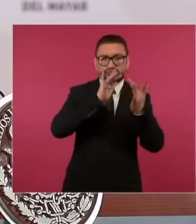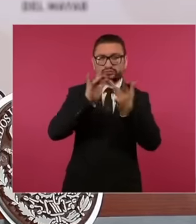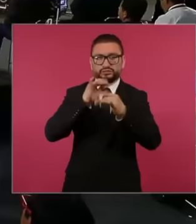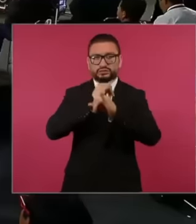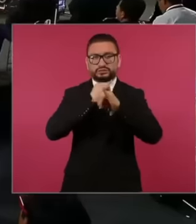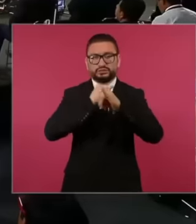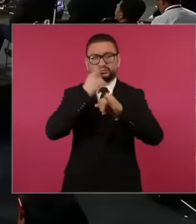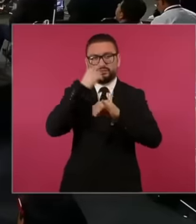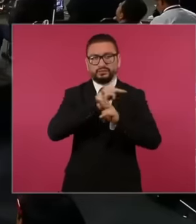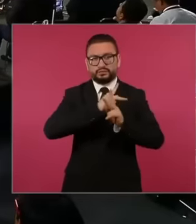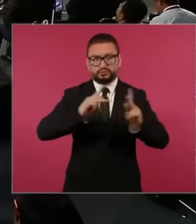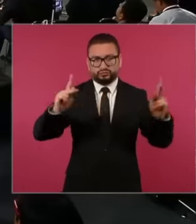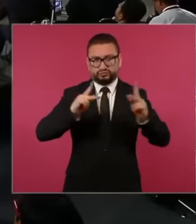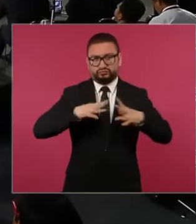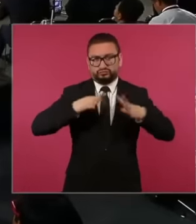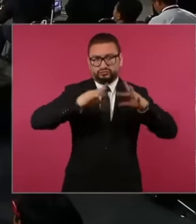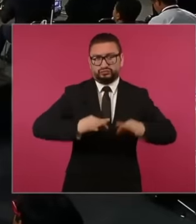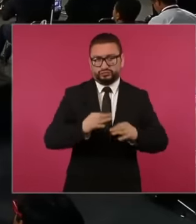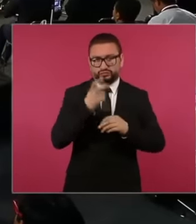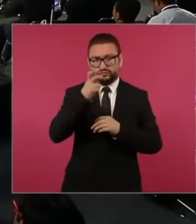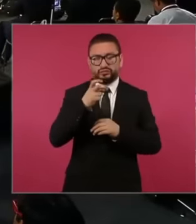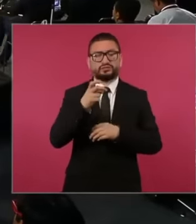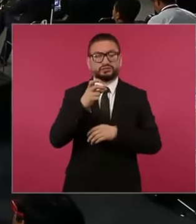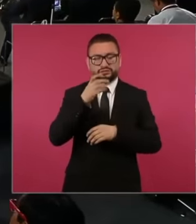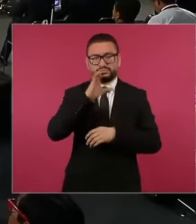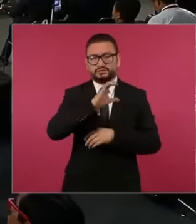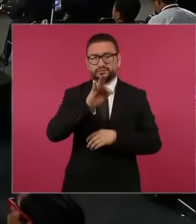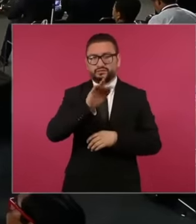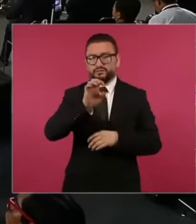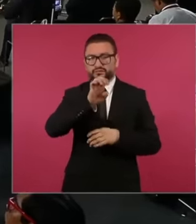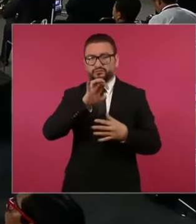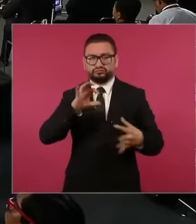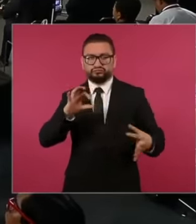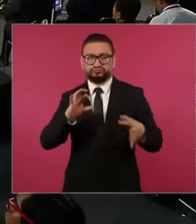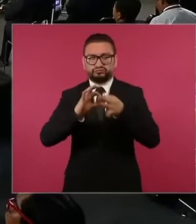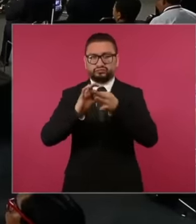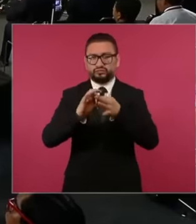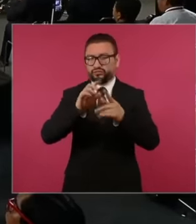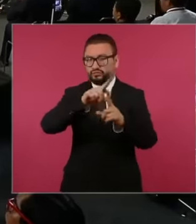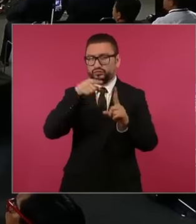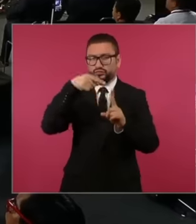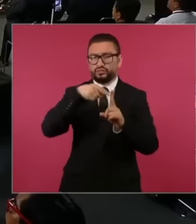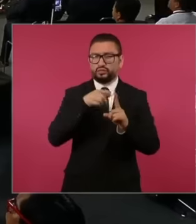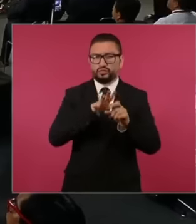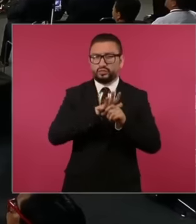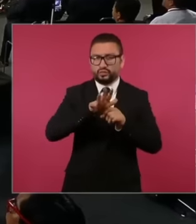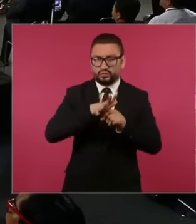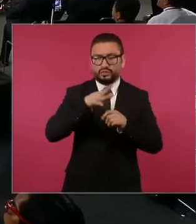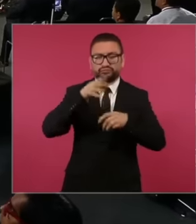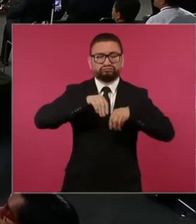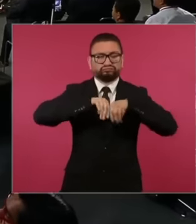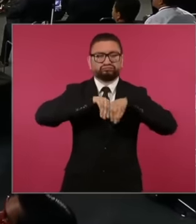supported by the federal electricity commission with the objective of deploying connectivity in all